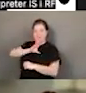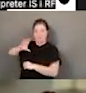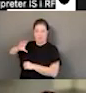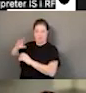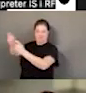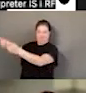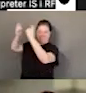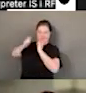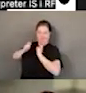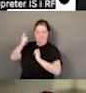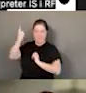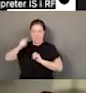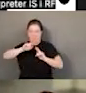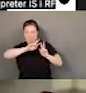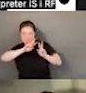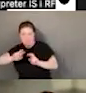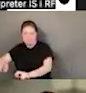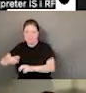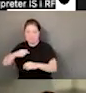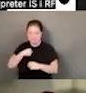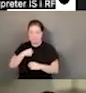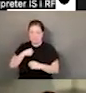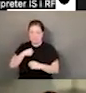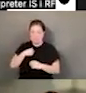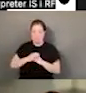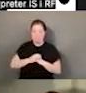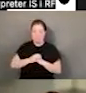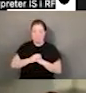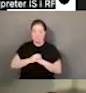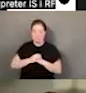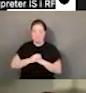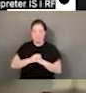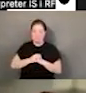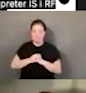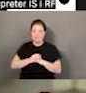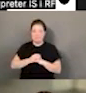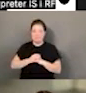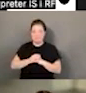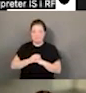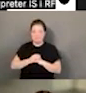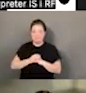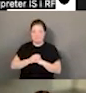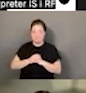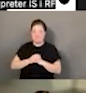This was the research project.